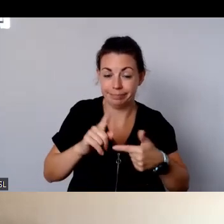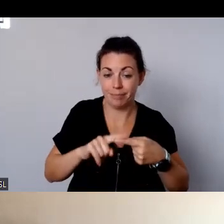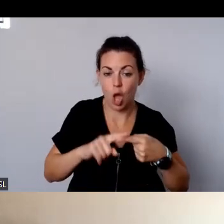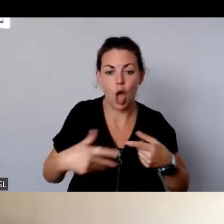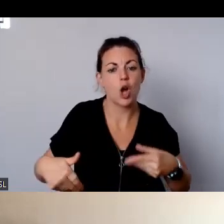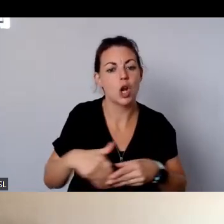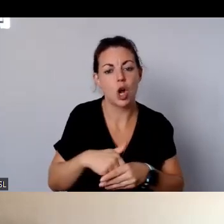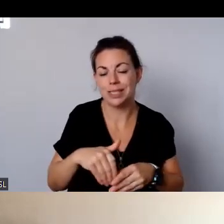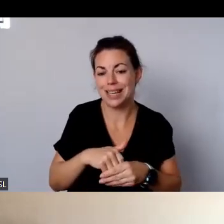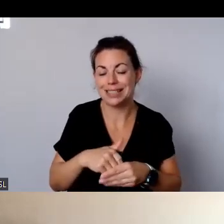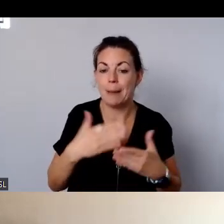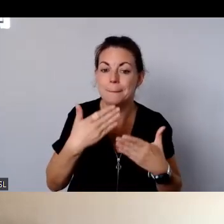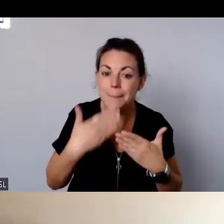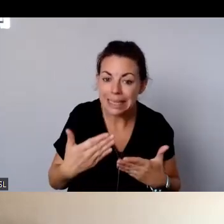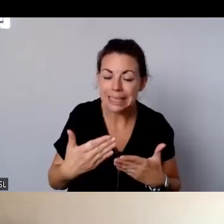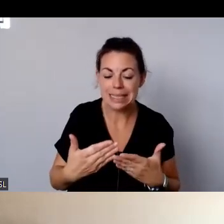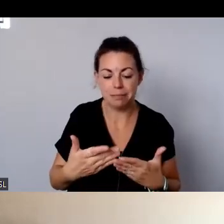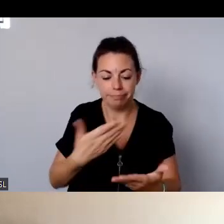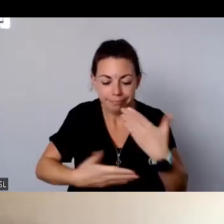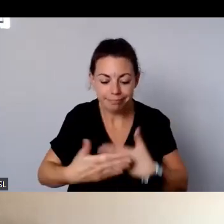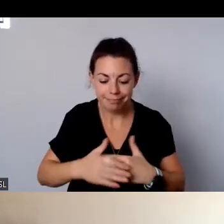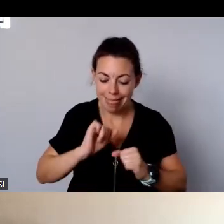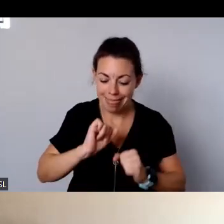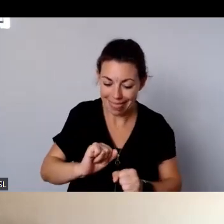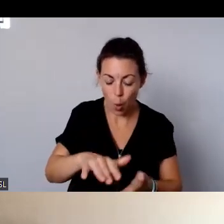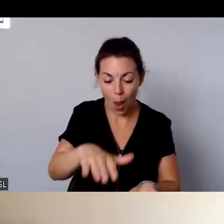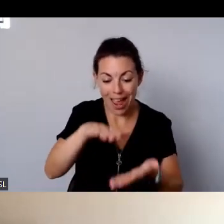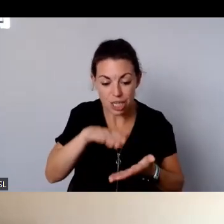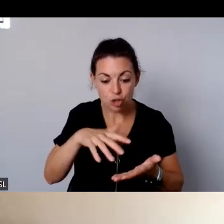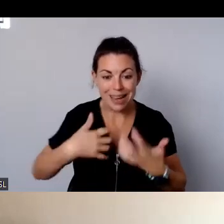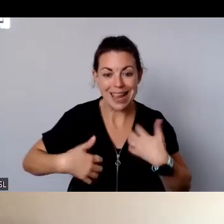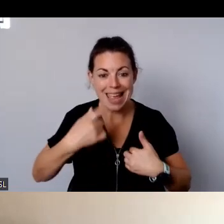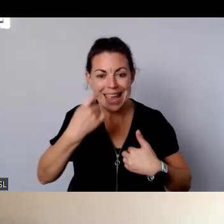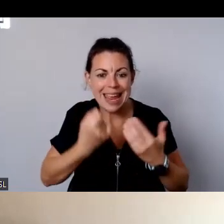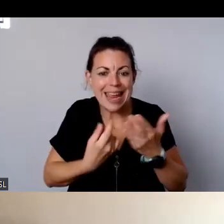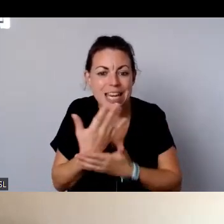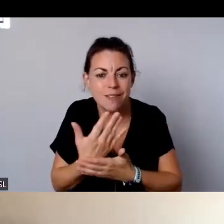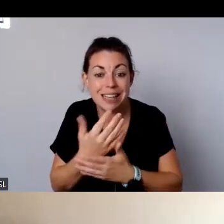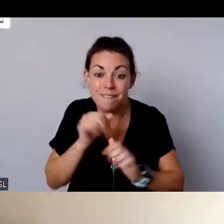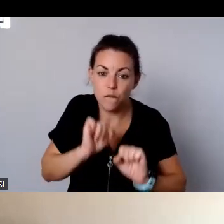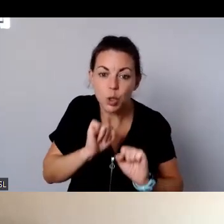why what you're entering is innovative for you based on your resources available to you.